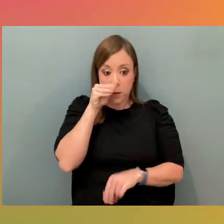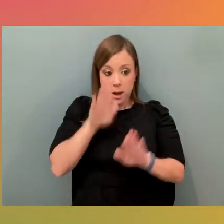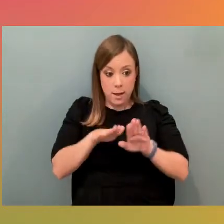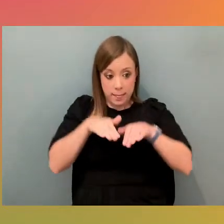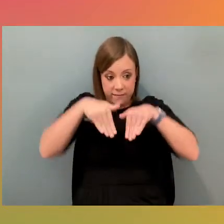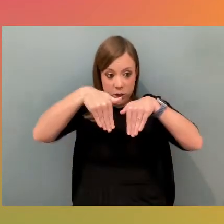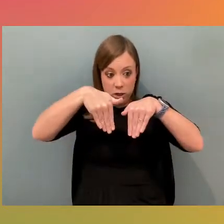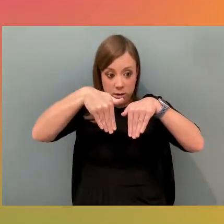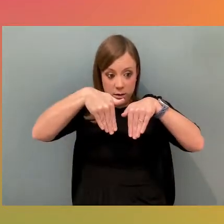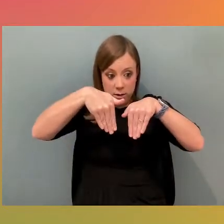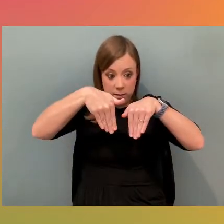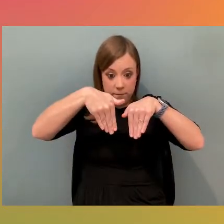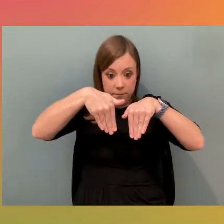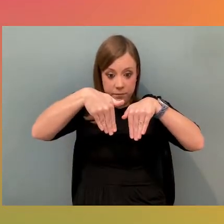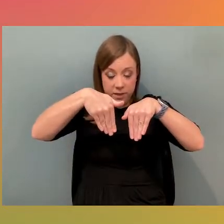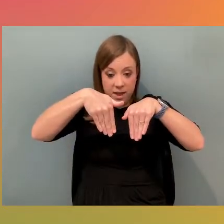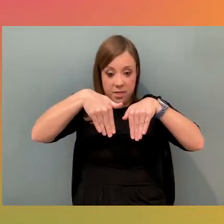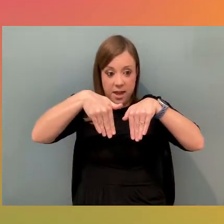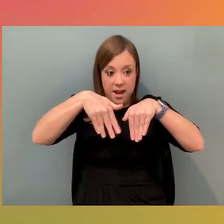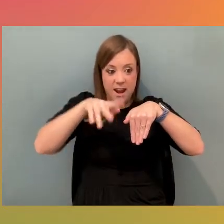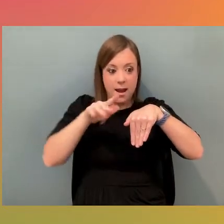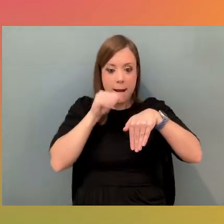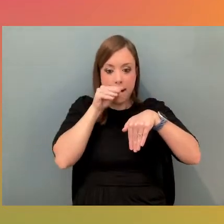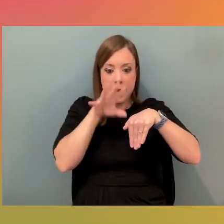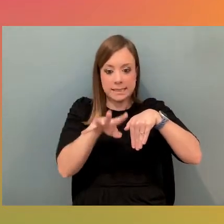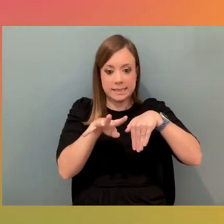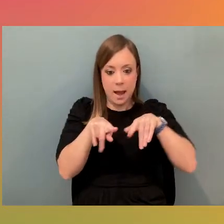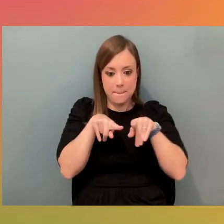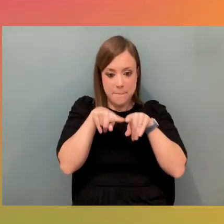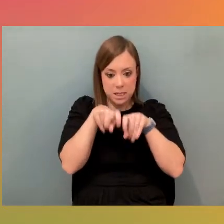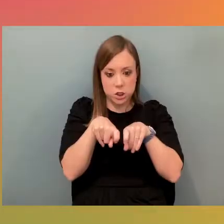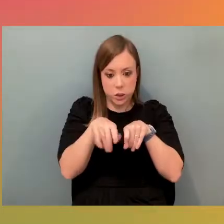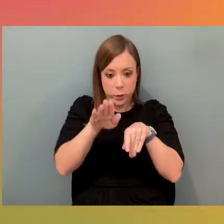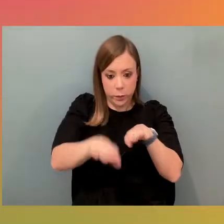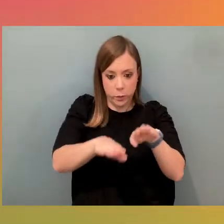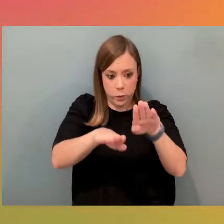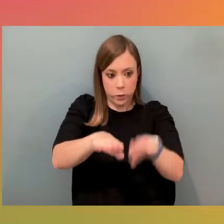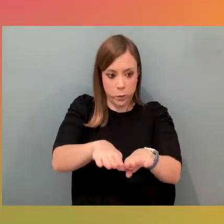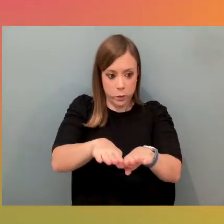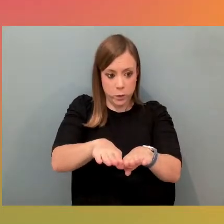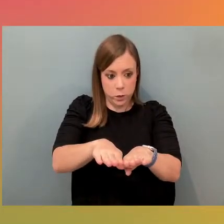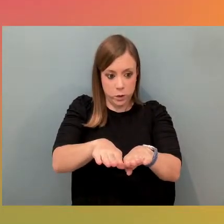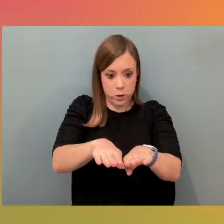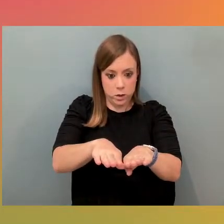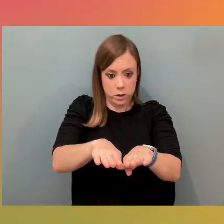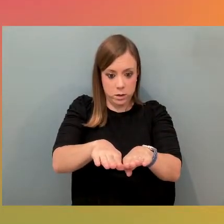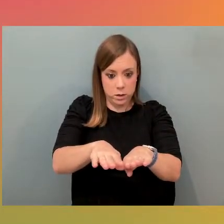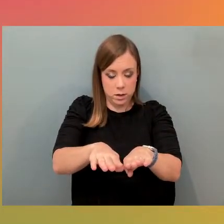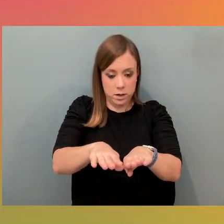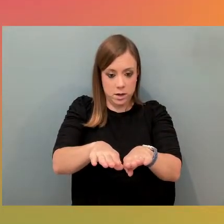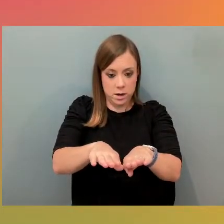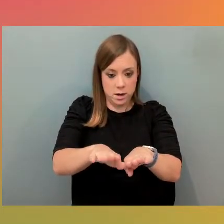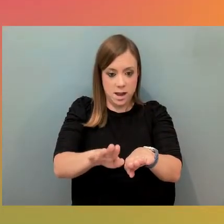LOOK FORWARD IN BETWEEN YOUR THUMBS. INHALE, LIFT YOUR HEEL, EXHALE